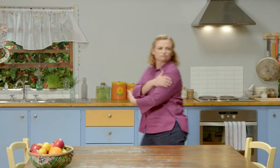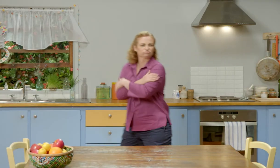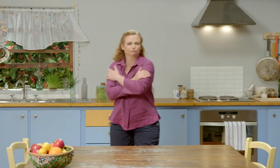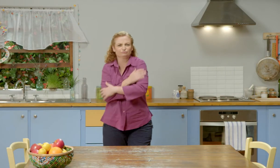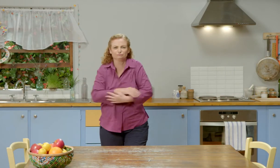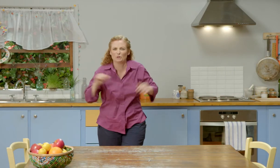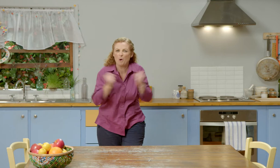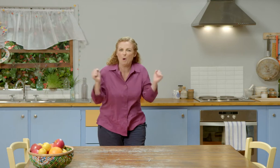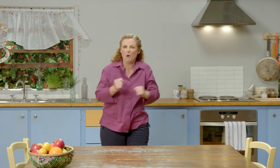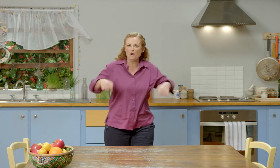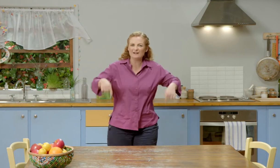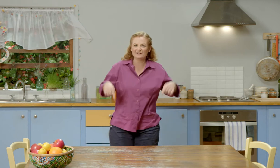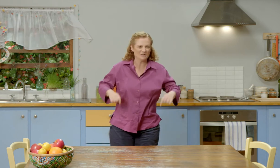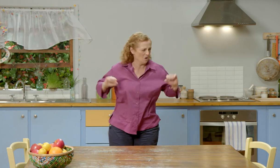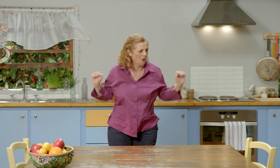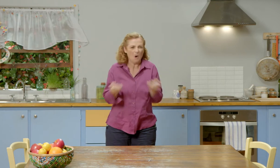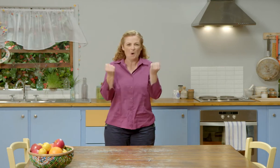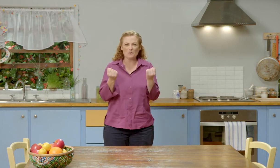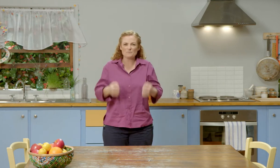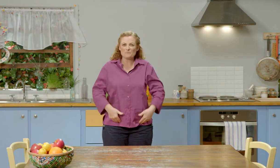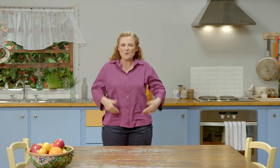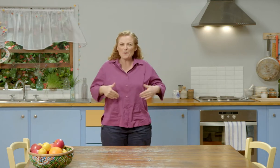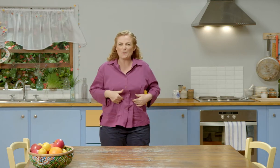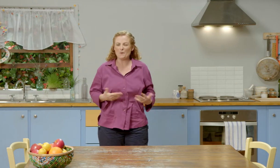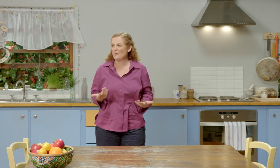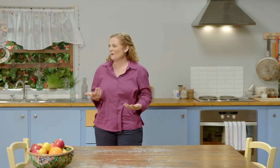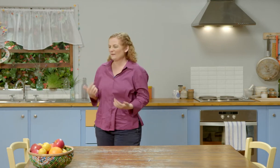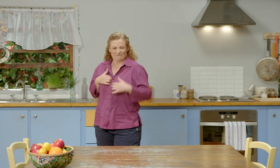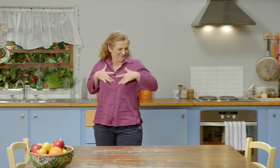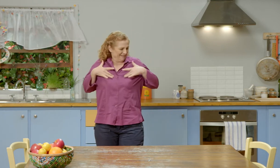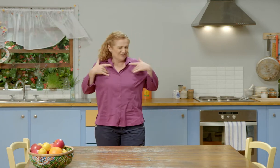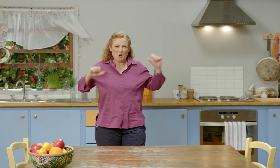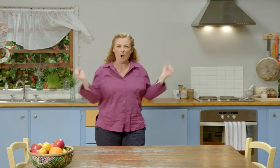Brrr, it's cold in here this morning. It's a very cold morning.